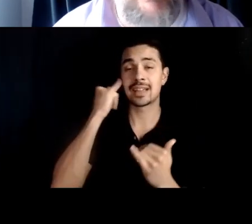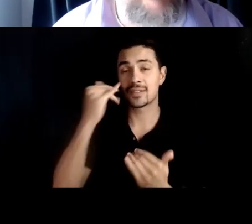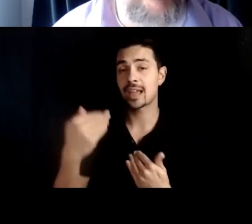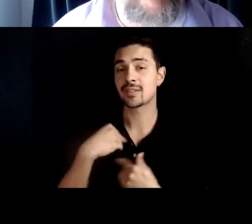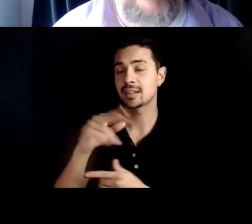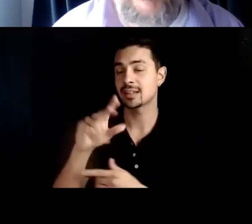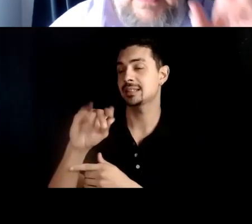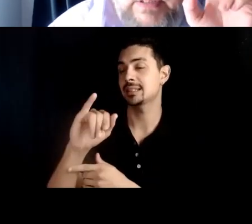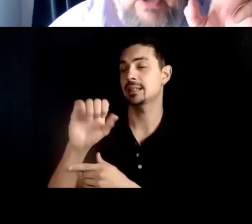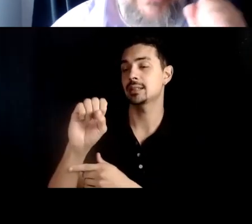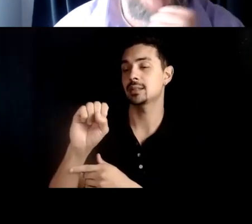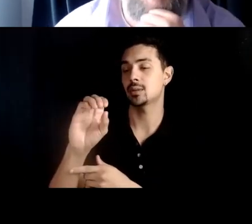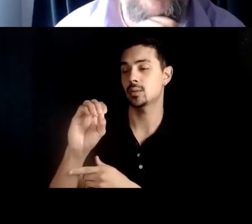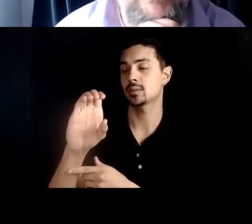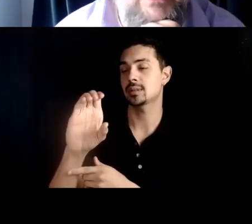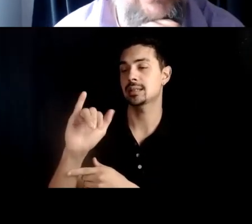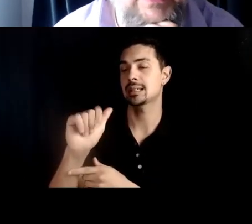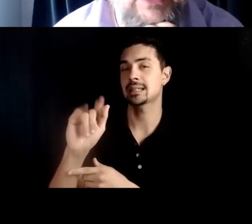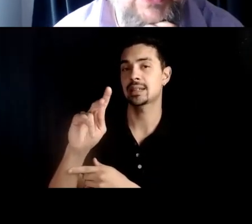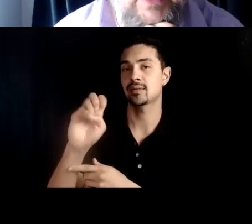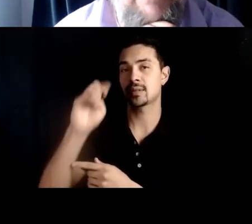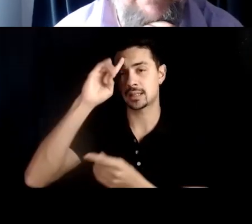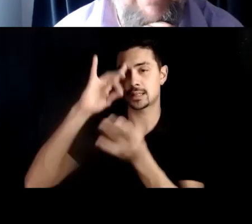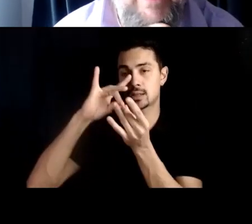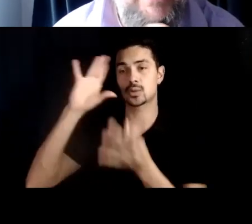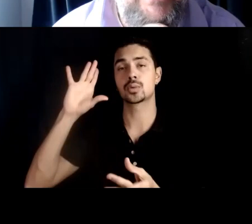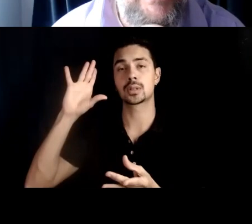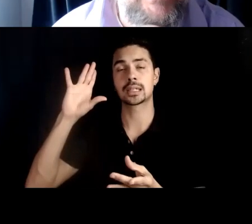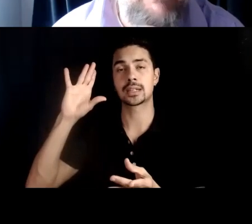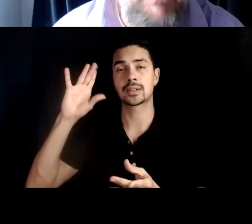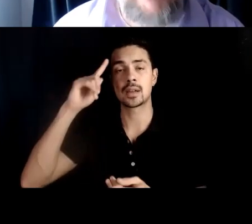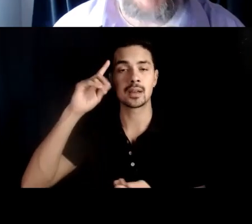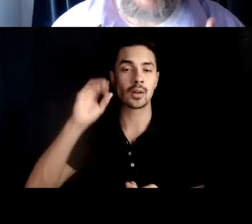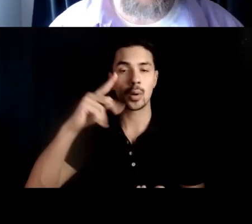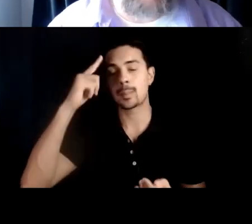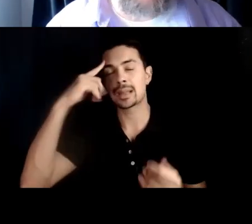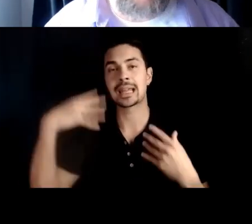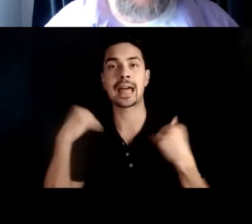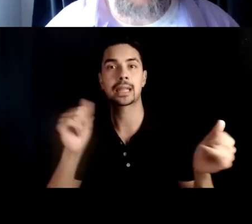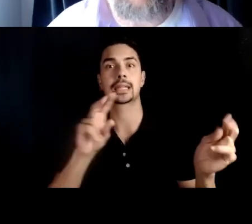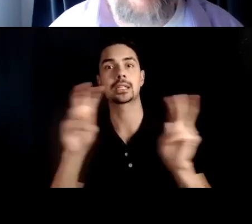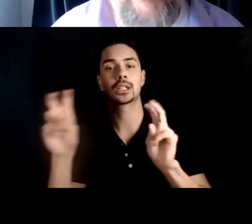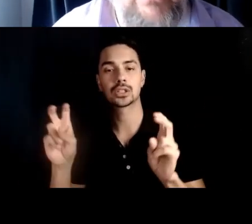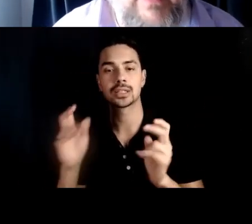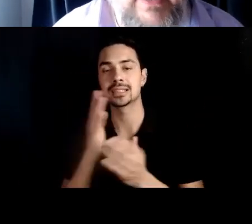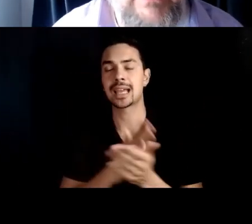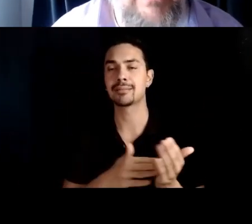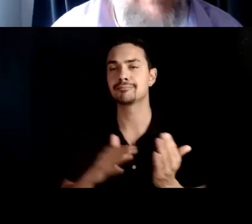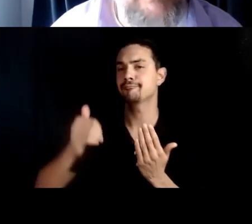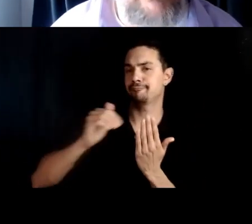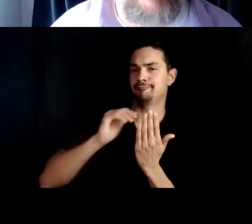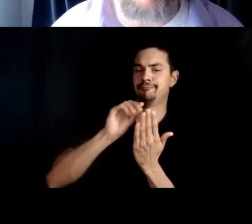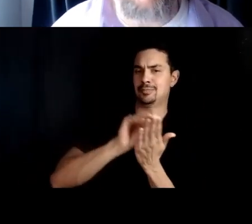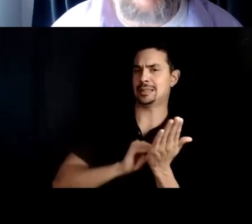or other serious mental health condition. Some may abstain from writing a letter if they feel that their client hasn't thought through